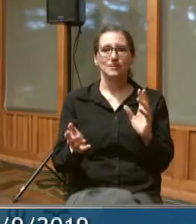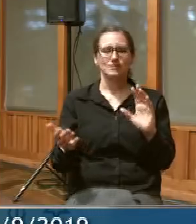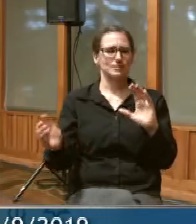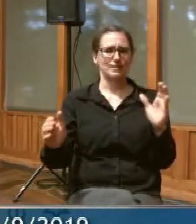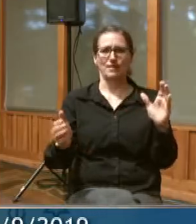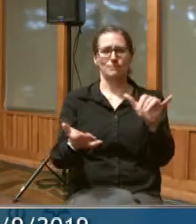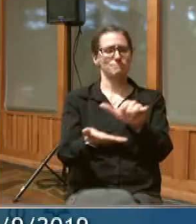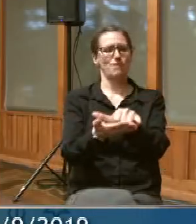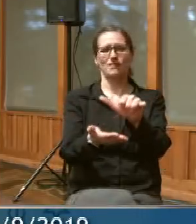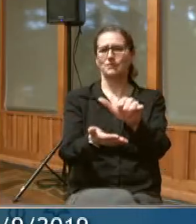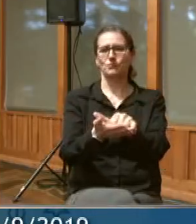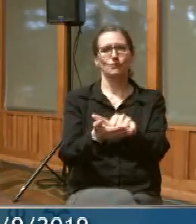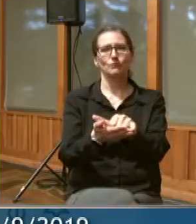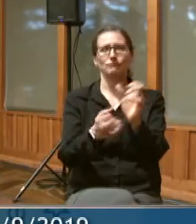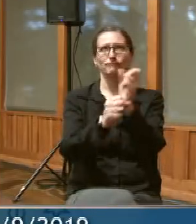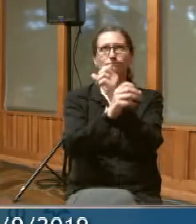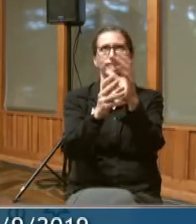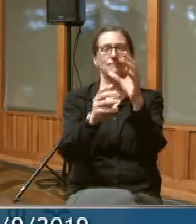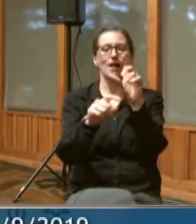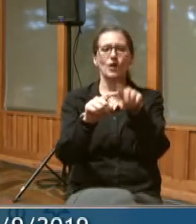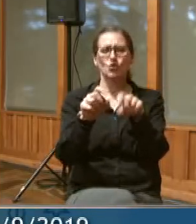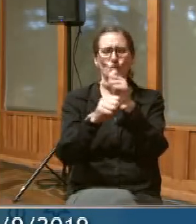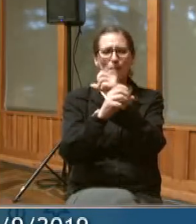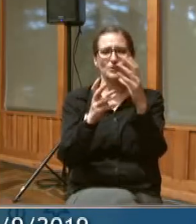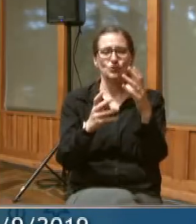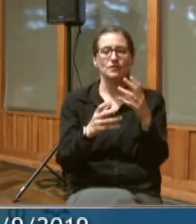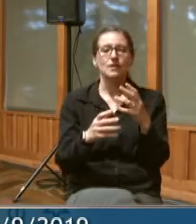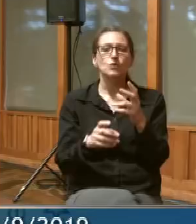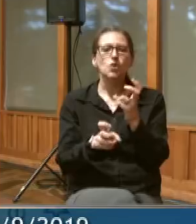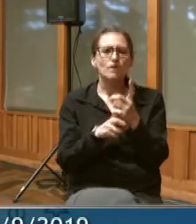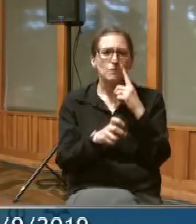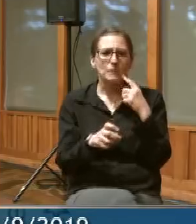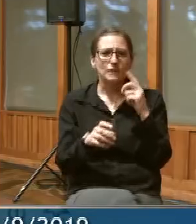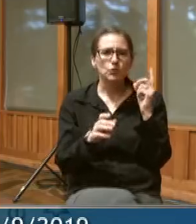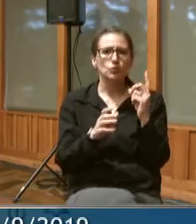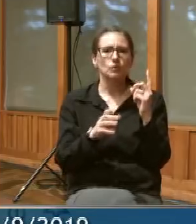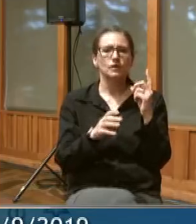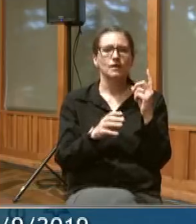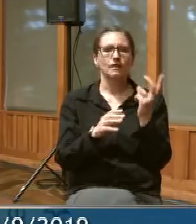DAY AND I GET TO TAKE CARE OF THIS LITTLE GUY. YEAR AND A HALF AGO THAT WAS SOMETHING THAT SEEMED SO BEYOND